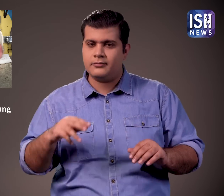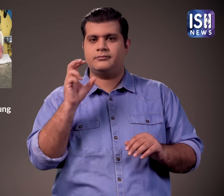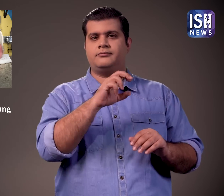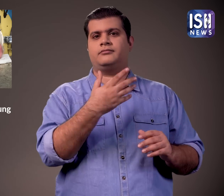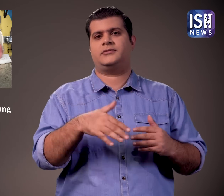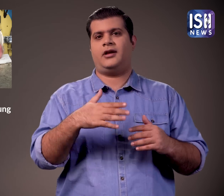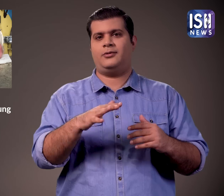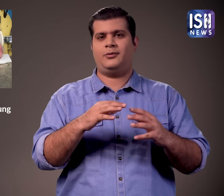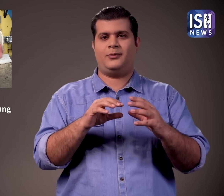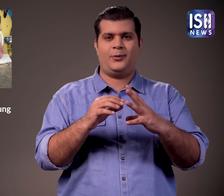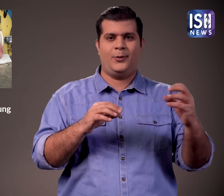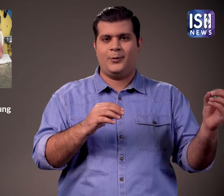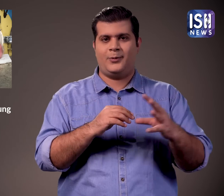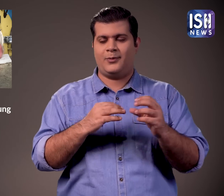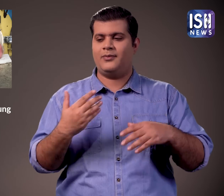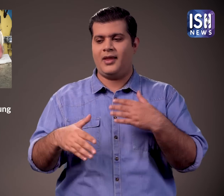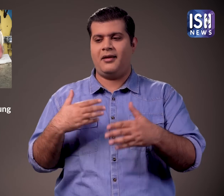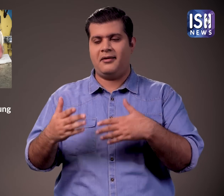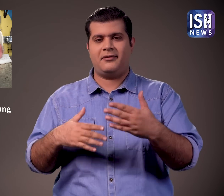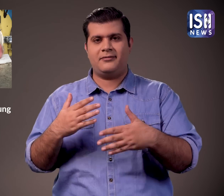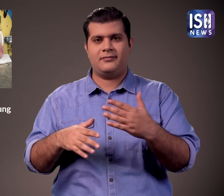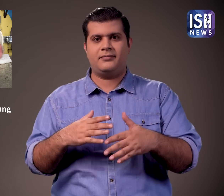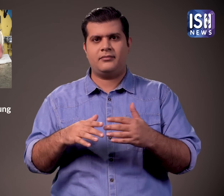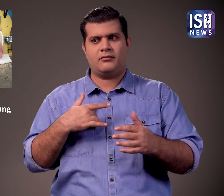and after that the machine was switched on again.